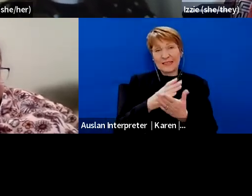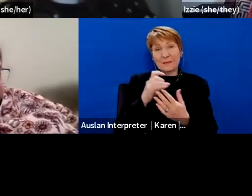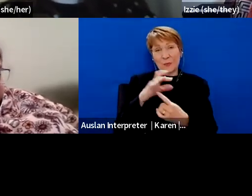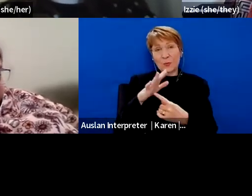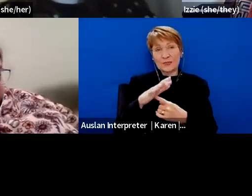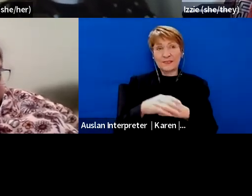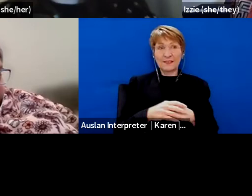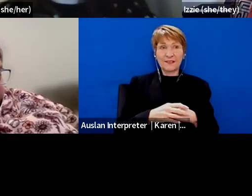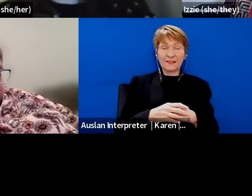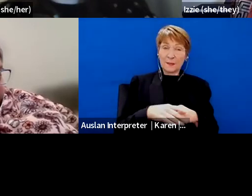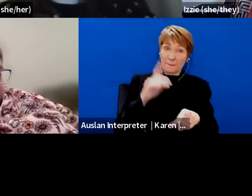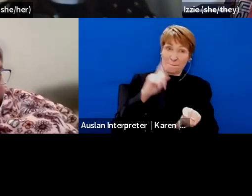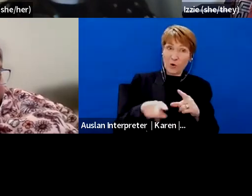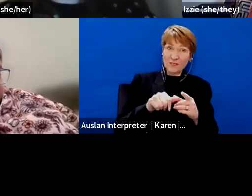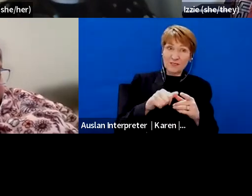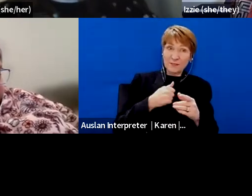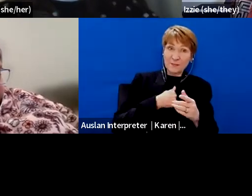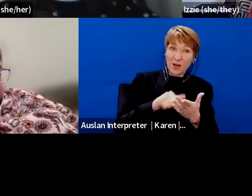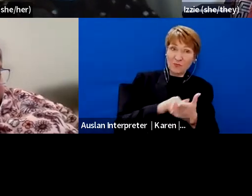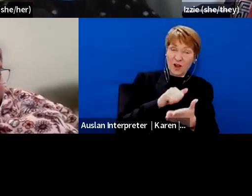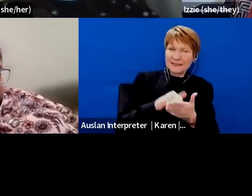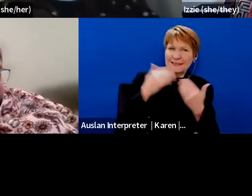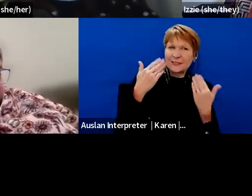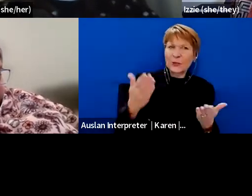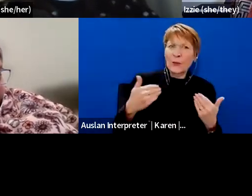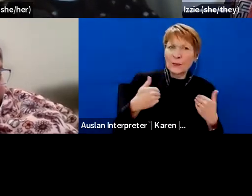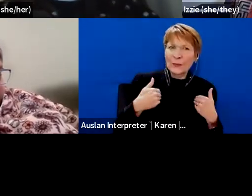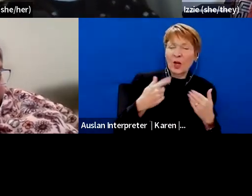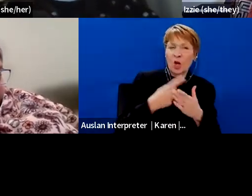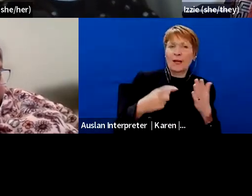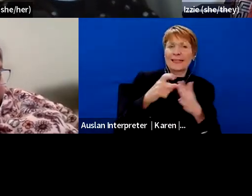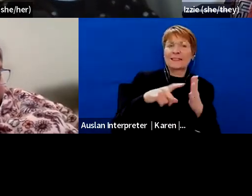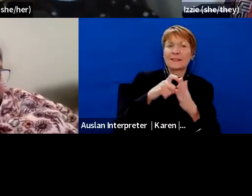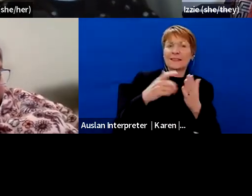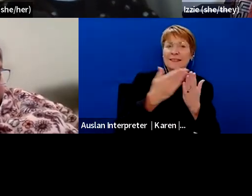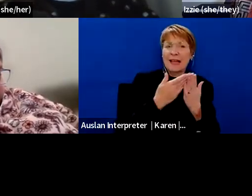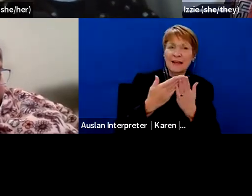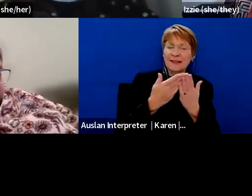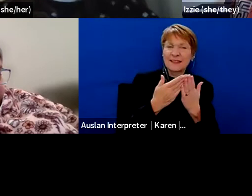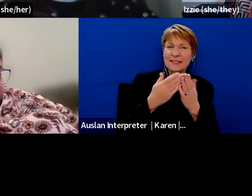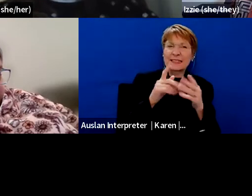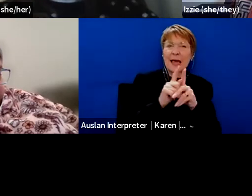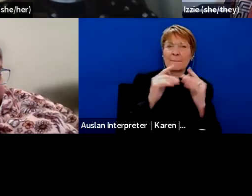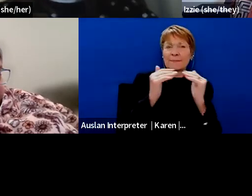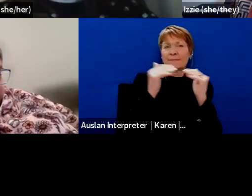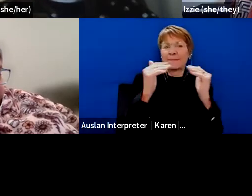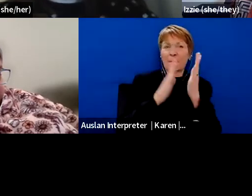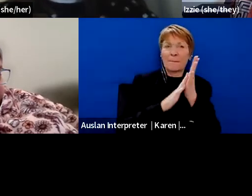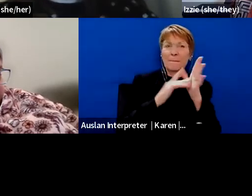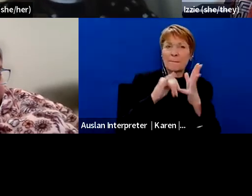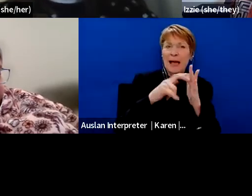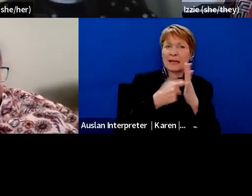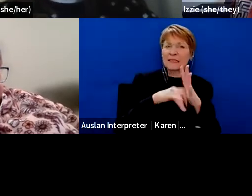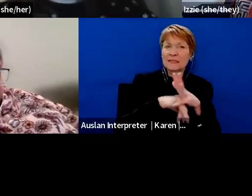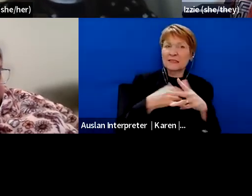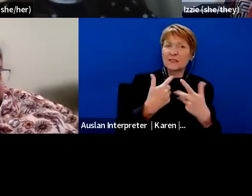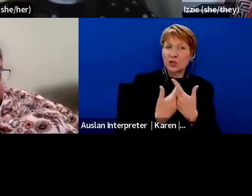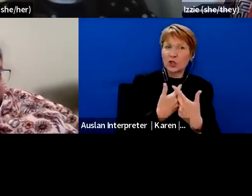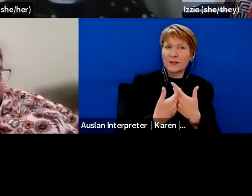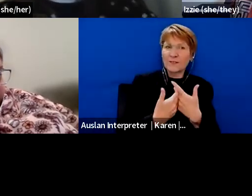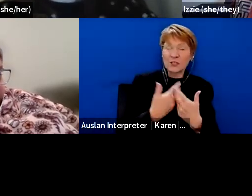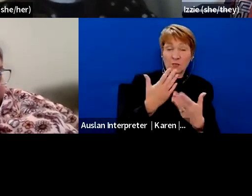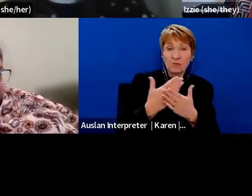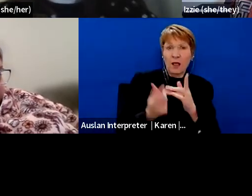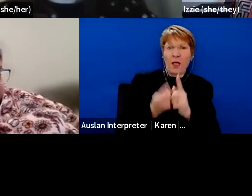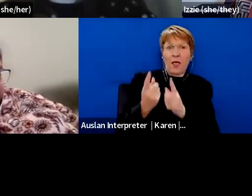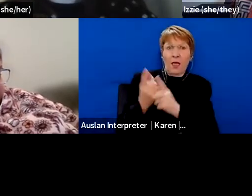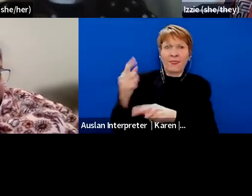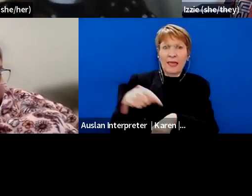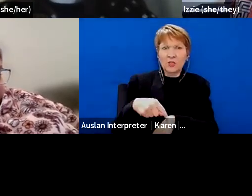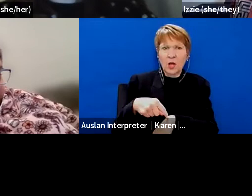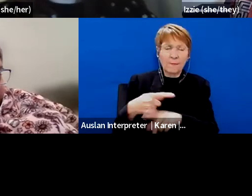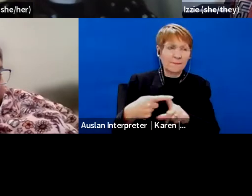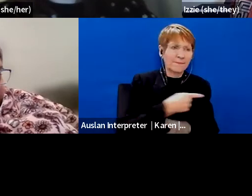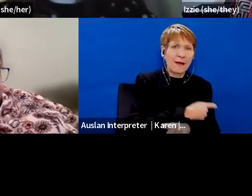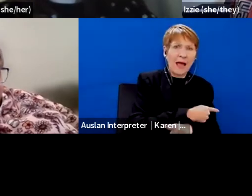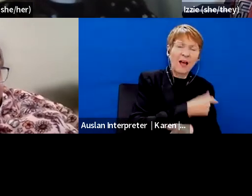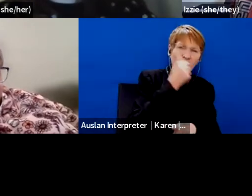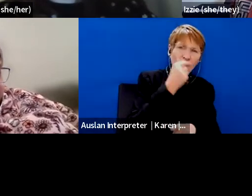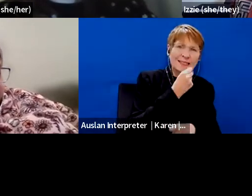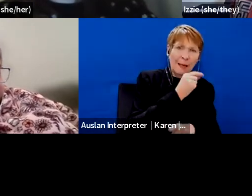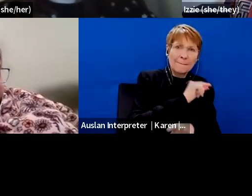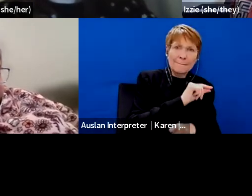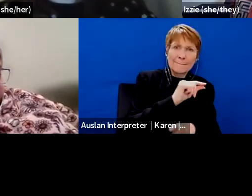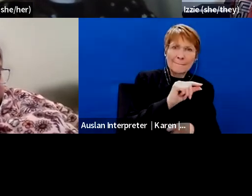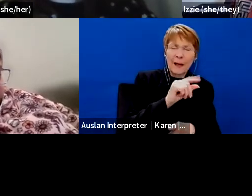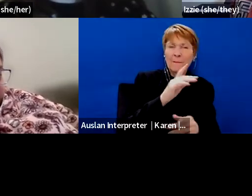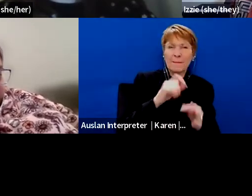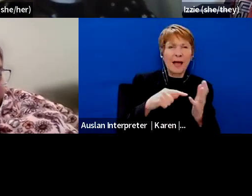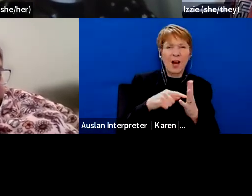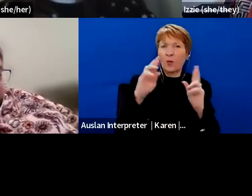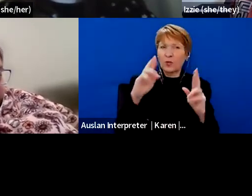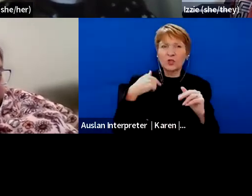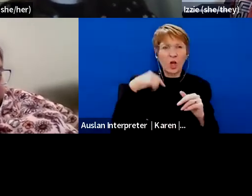I didn't know most the right until I did a equivalent of a master's level study, so that's a bit appalling. Even I didn't know most of it but there was a lot of new stuff I wish that I knew over them.